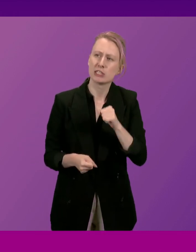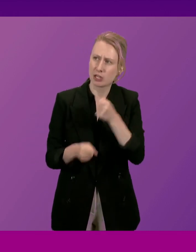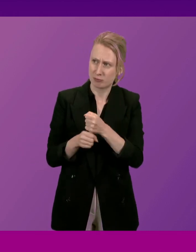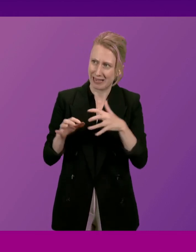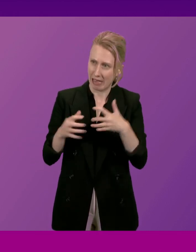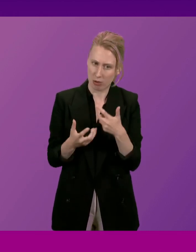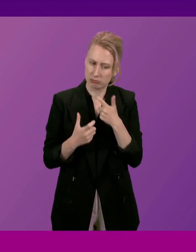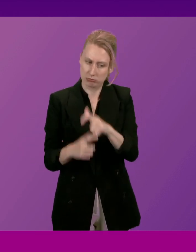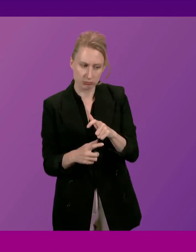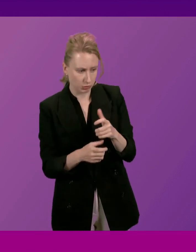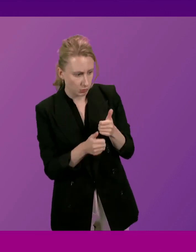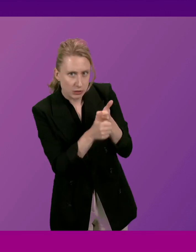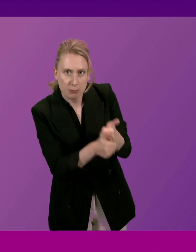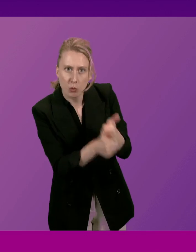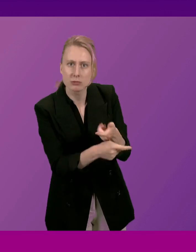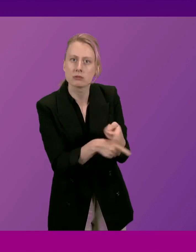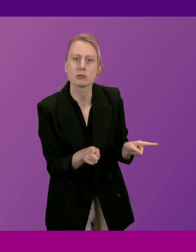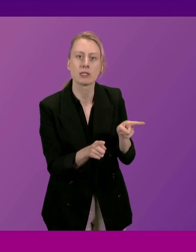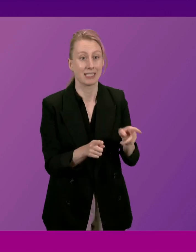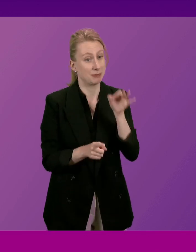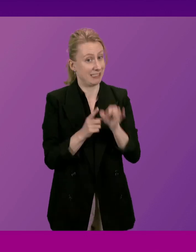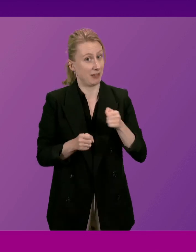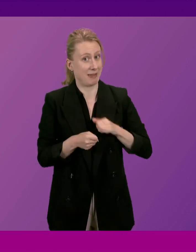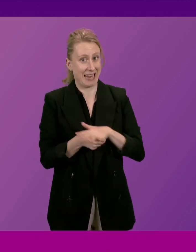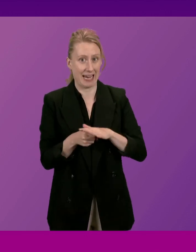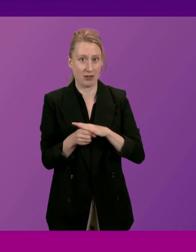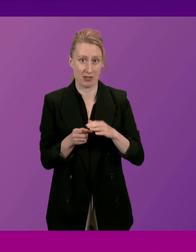support fishers, particularly in my constituency of Banffshire and Buchan Coast, and will the First